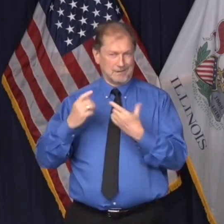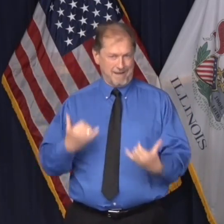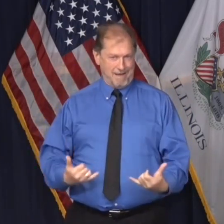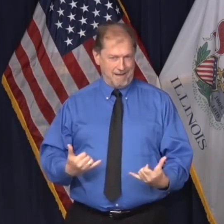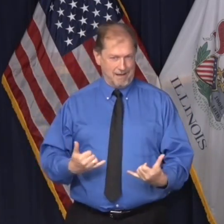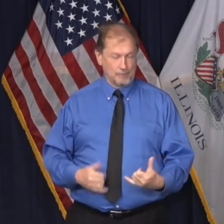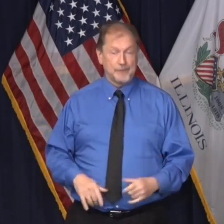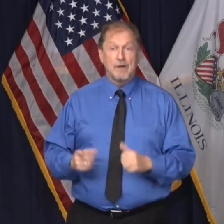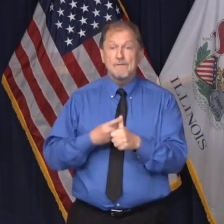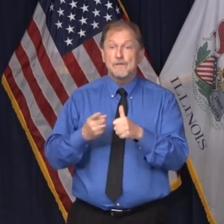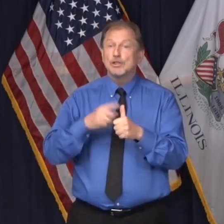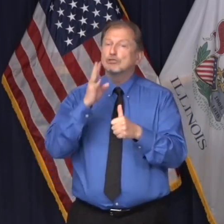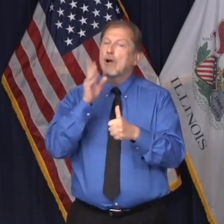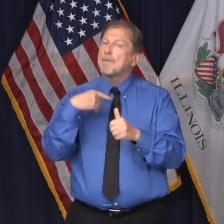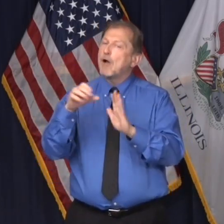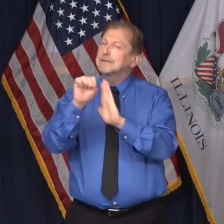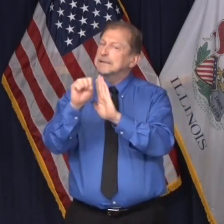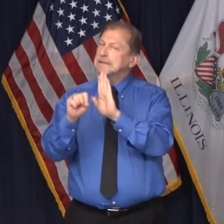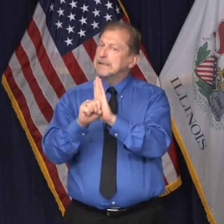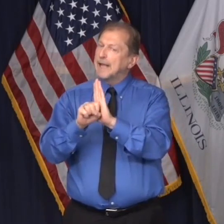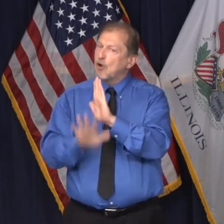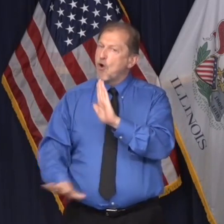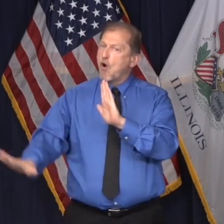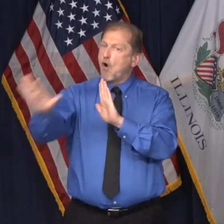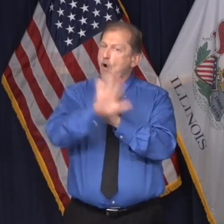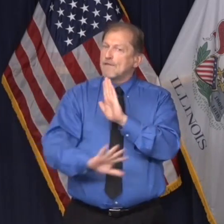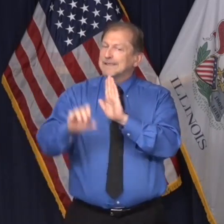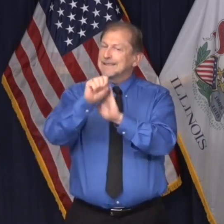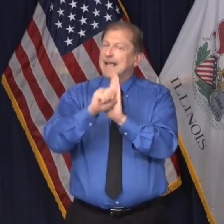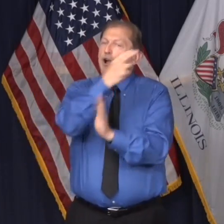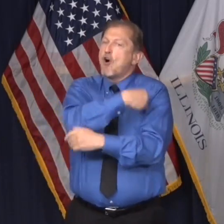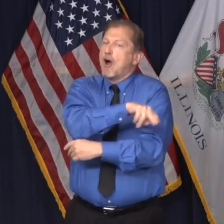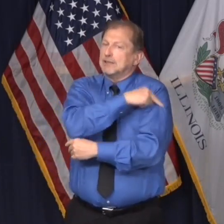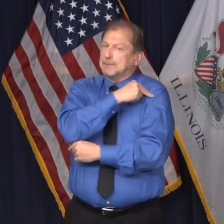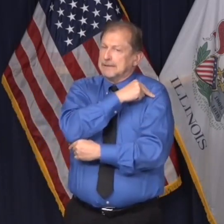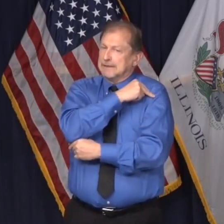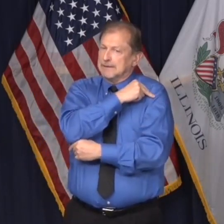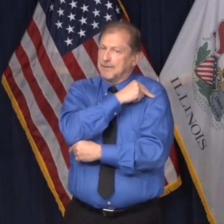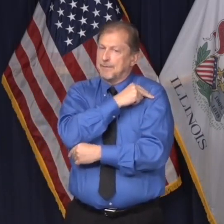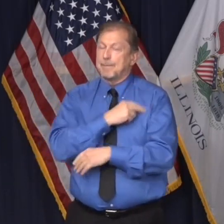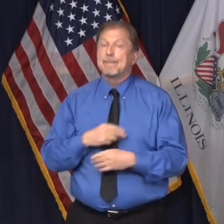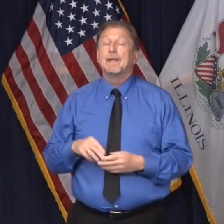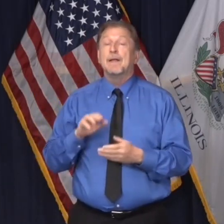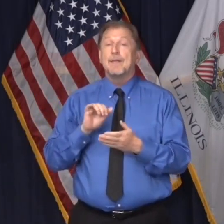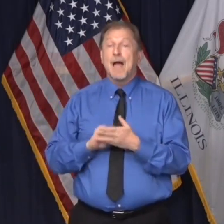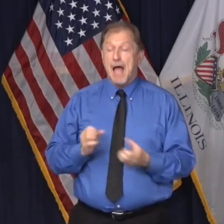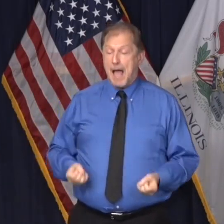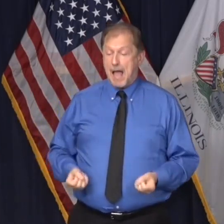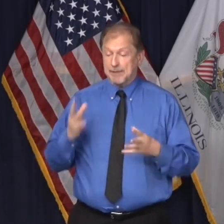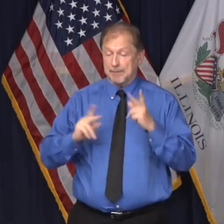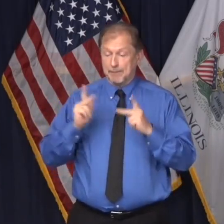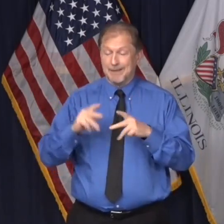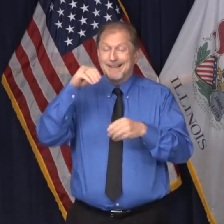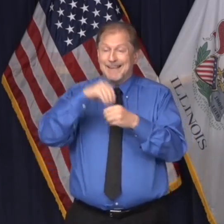SOME INDICATION OF HOW THINGS ARE TRENDING. I'LL START WITH OUR PROGRESSION OF STATEWIDE HOSPITALIZATION